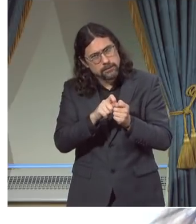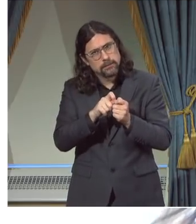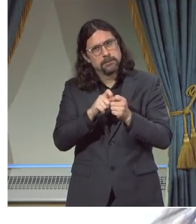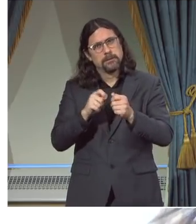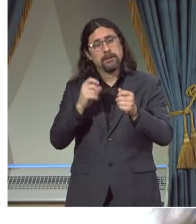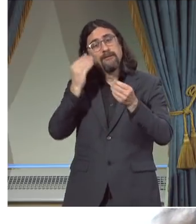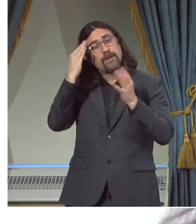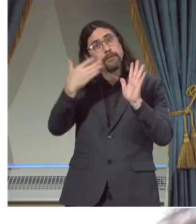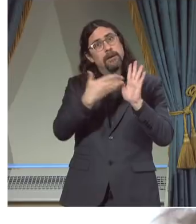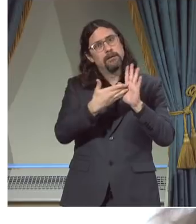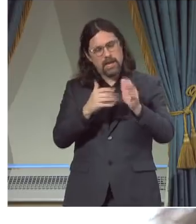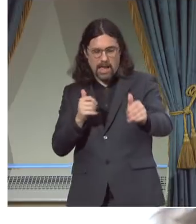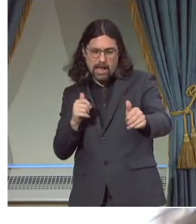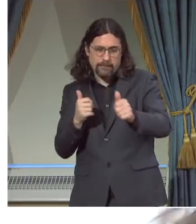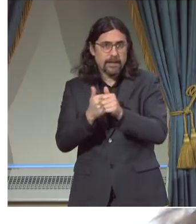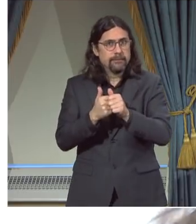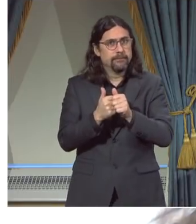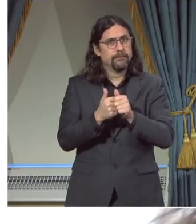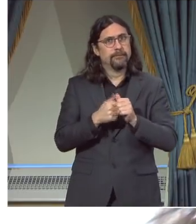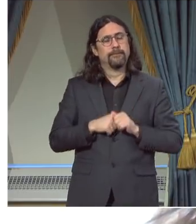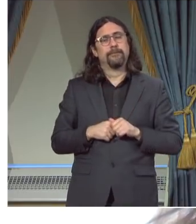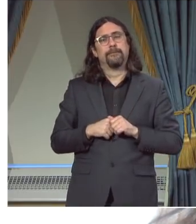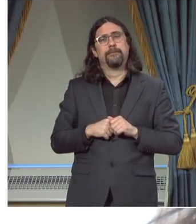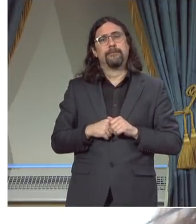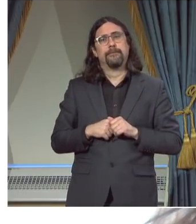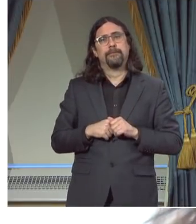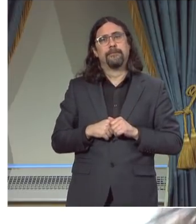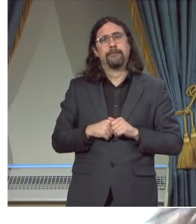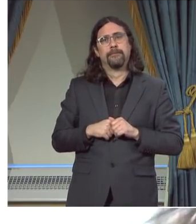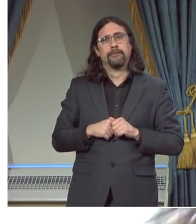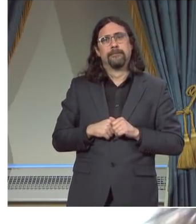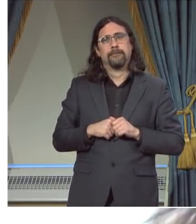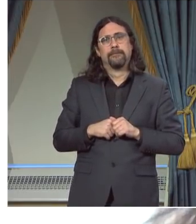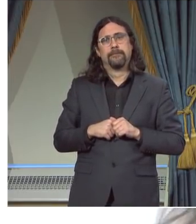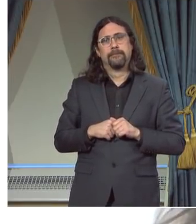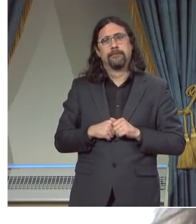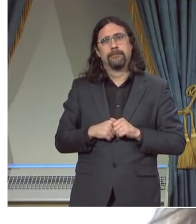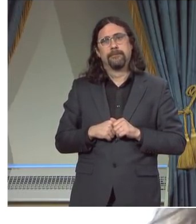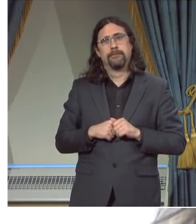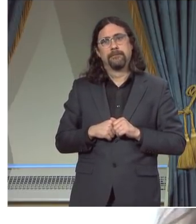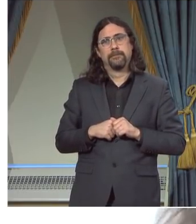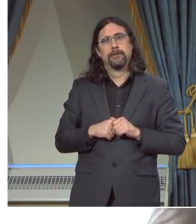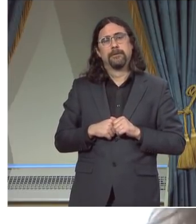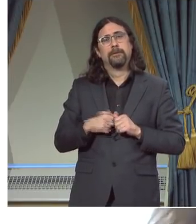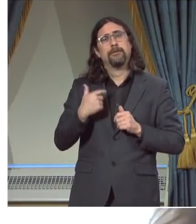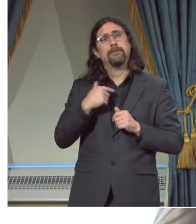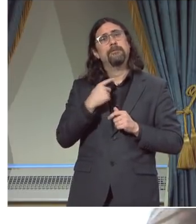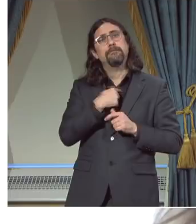SO, DEFINITE LY WORKING HARD AT ENSURING THAT THE